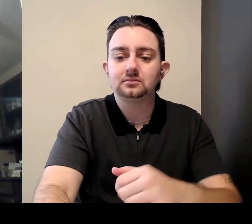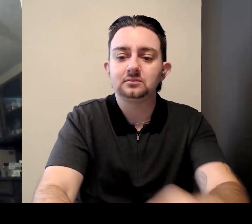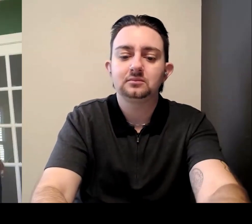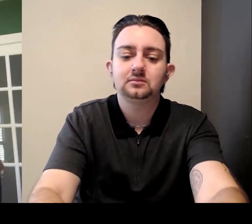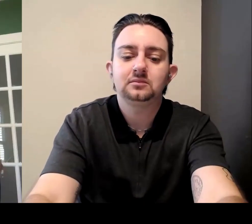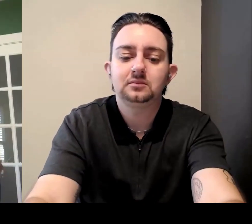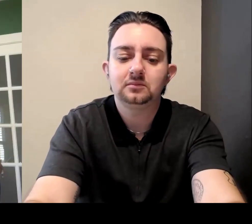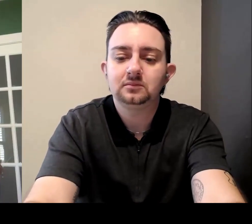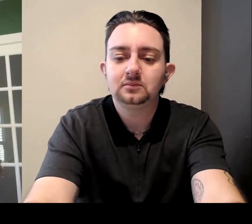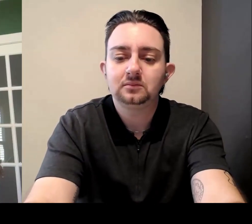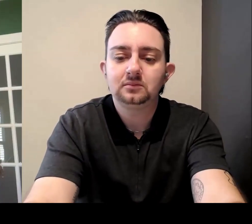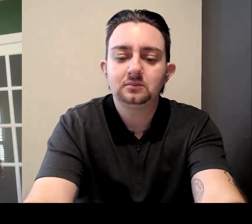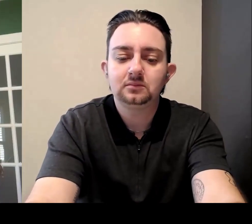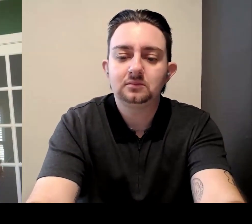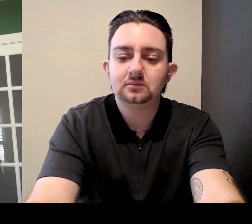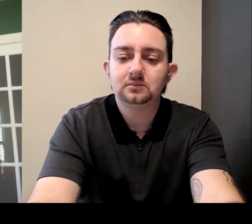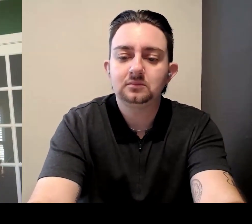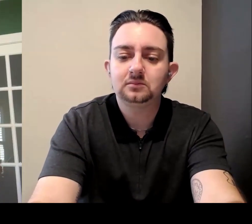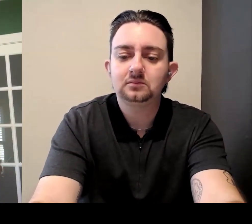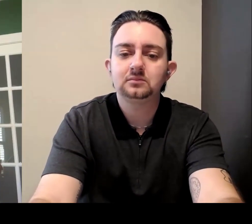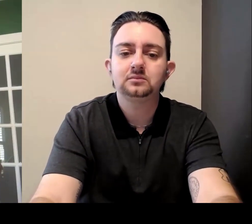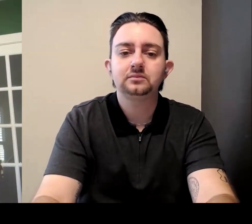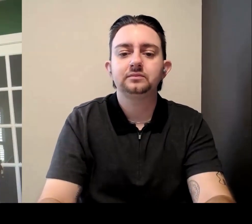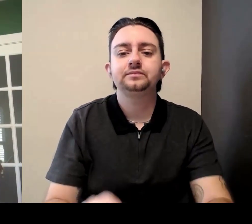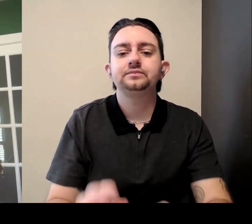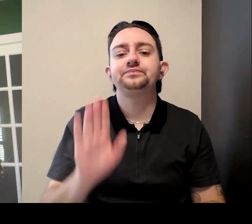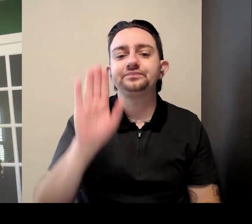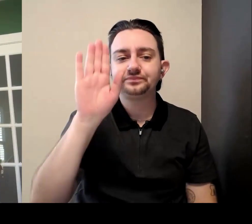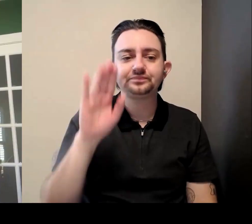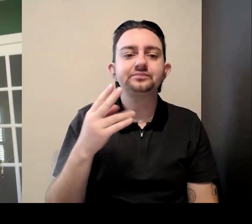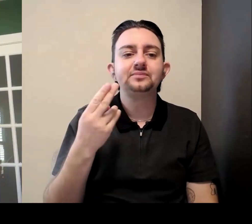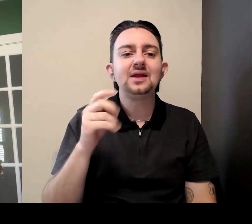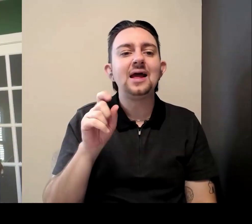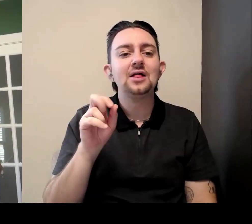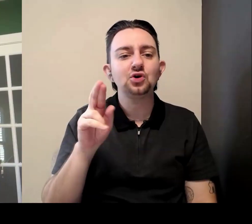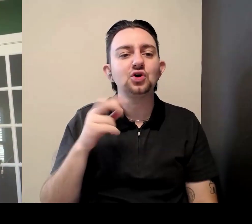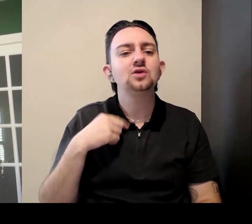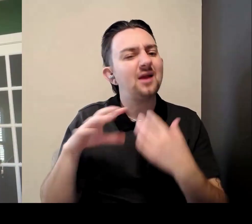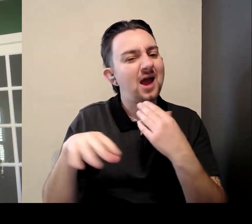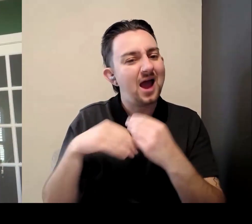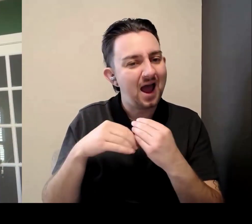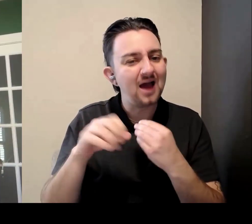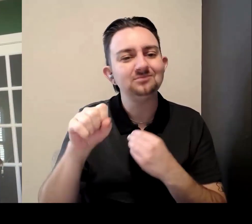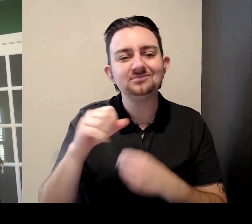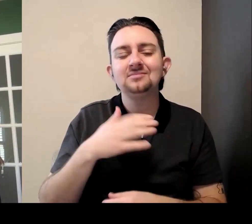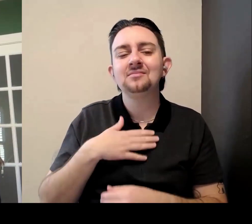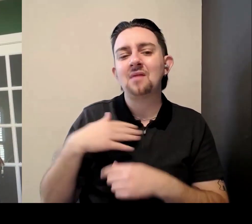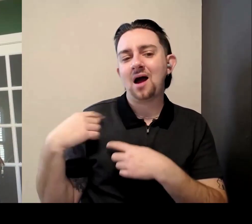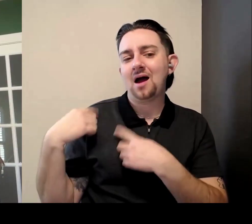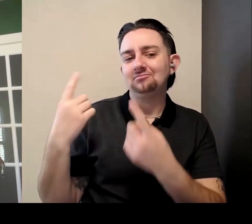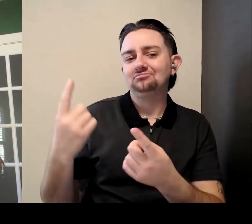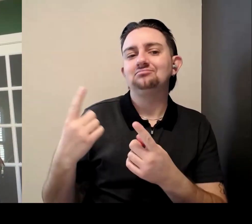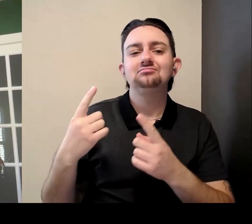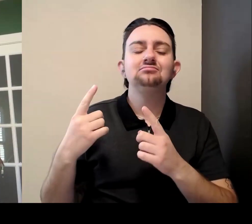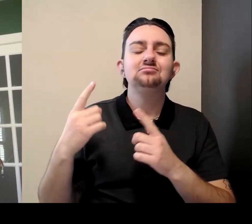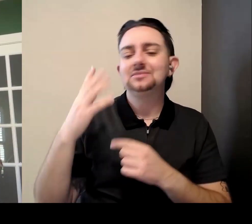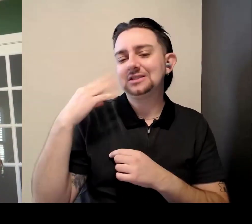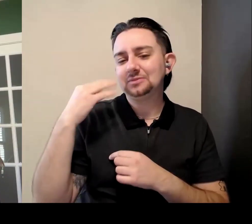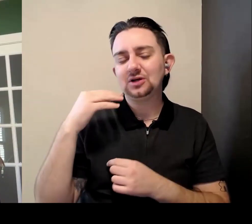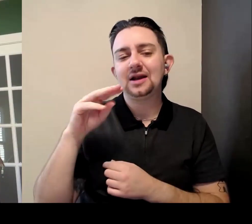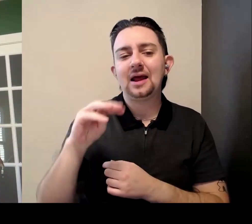I want to chime in there, Carol Anne, if it's okay, just given my background in MTSS and in that doctoral fellowship.